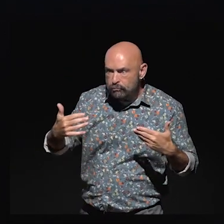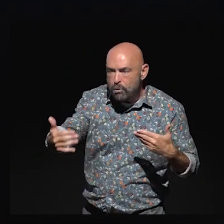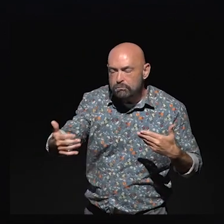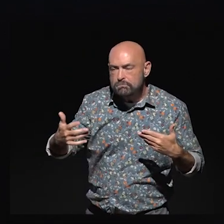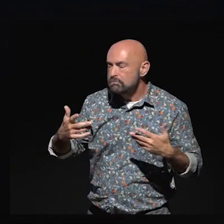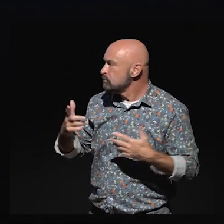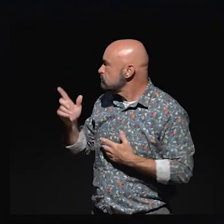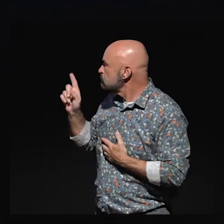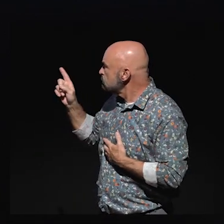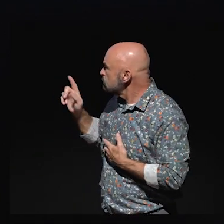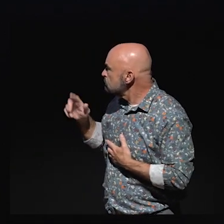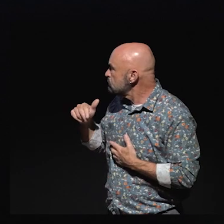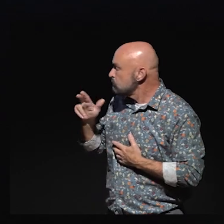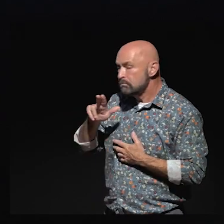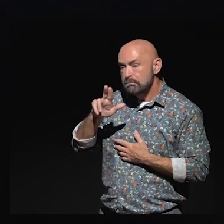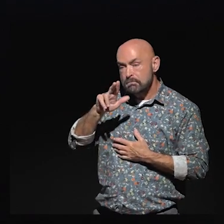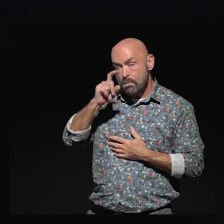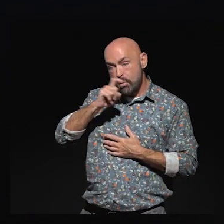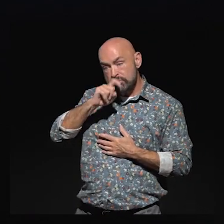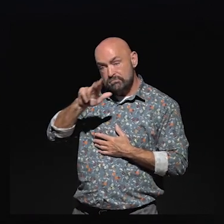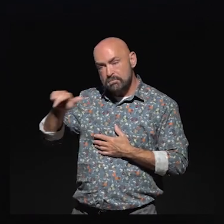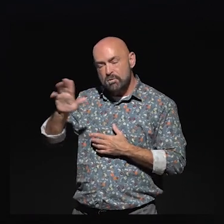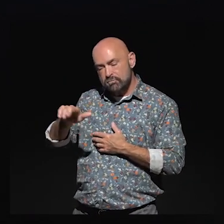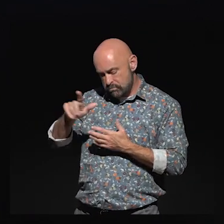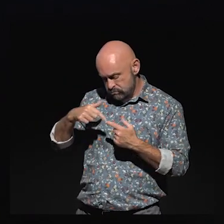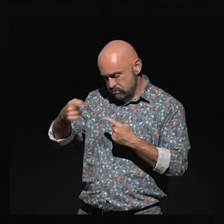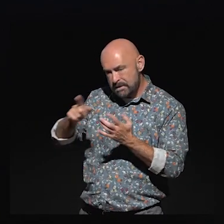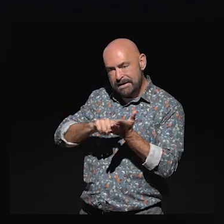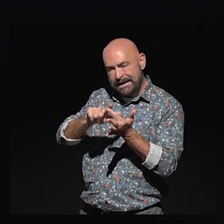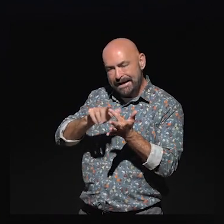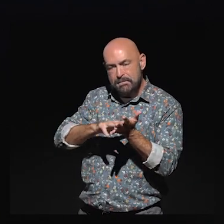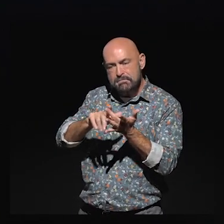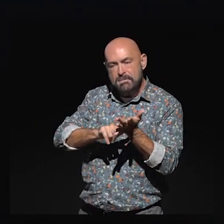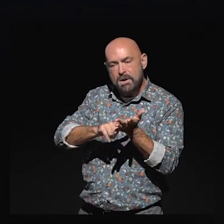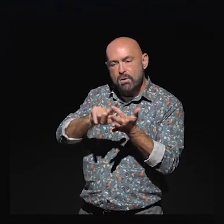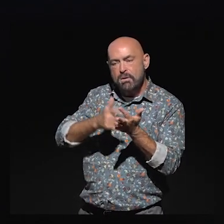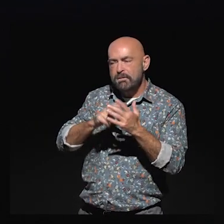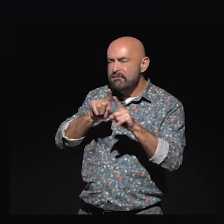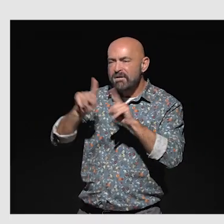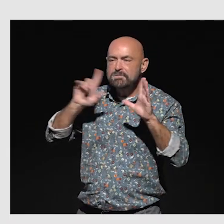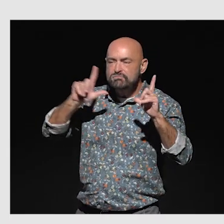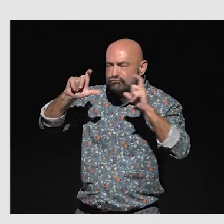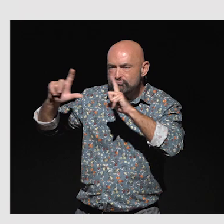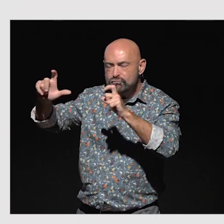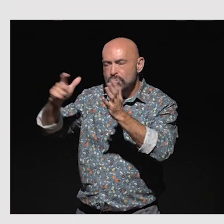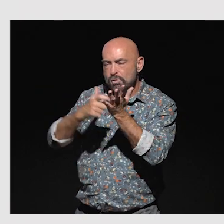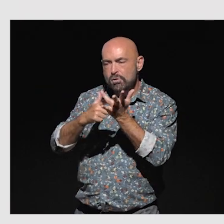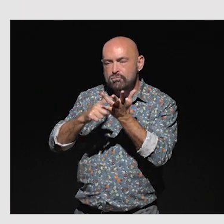This is his portrait of the following year of Lee Miller, the photographer, the wife of Roland Penrose,